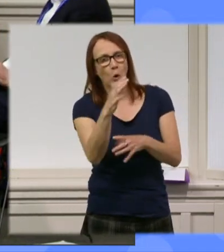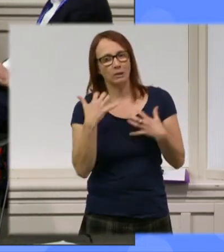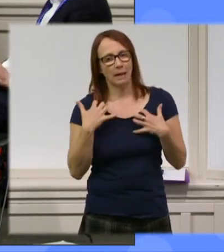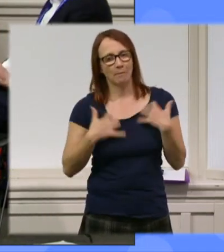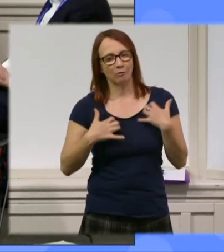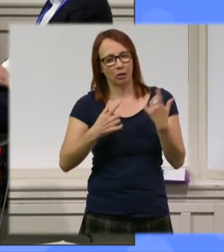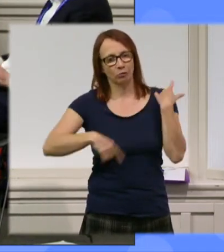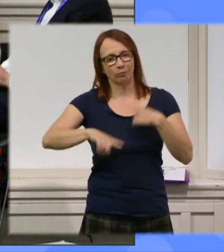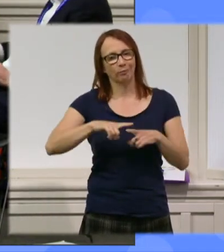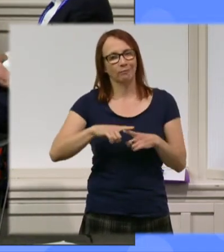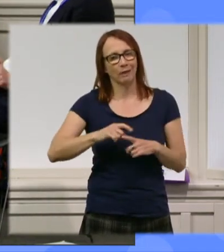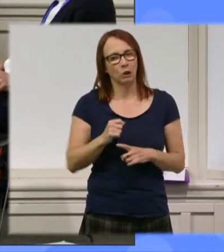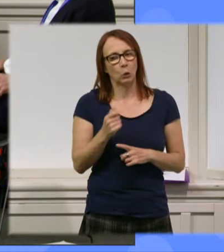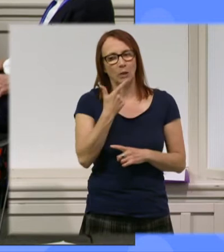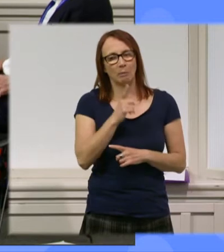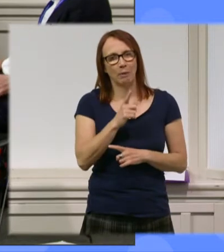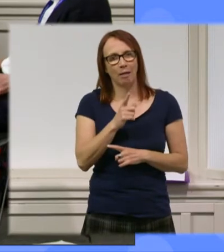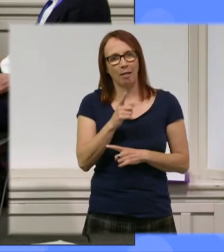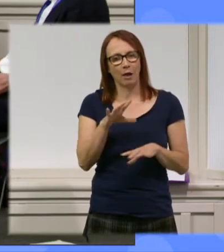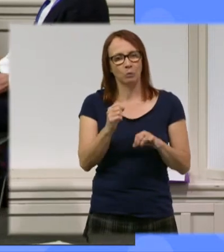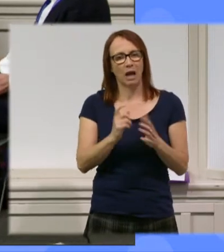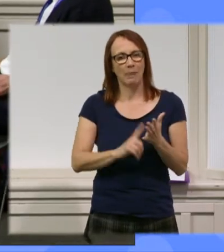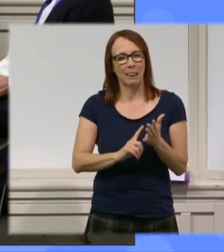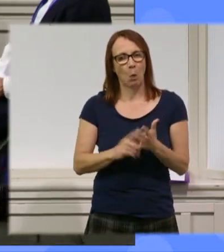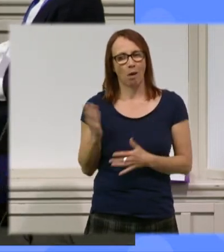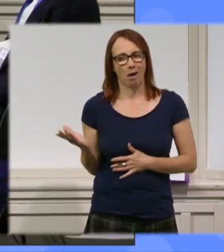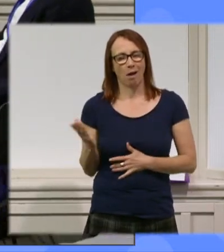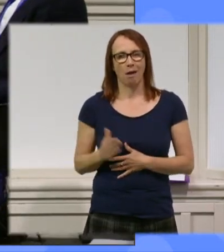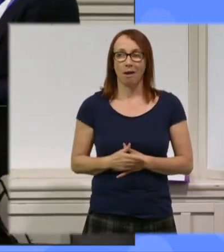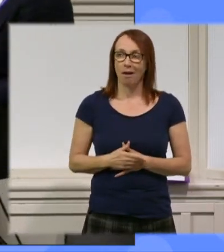Scotland no no stop so I was very pleased to hear my colleagues talk about